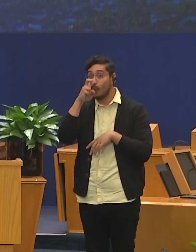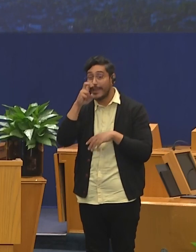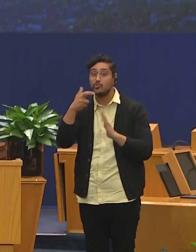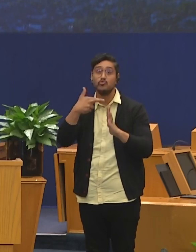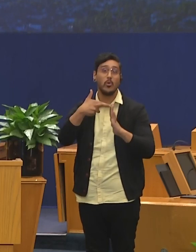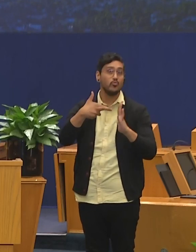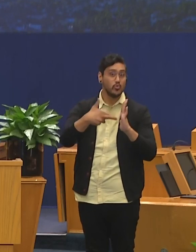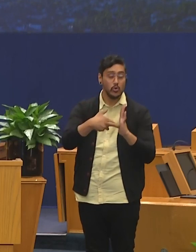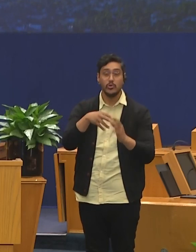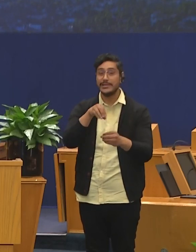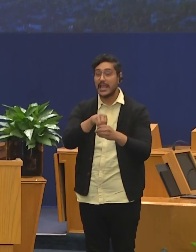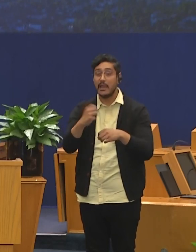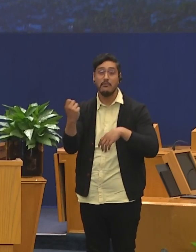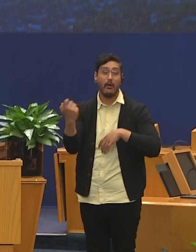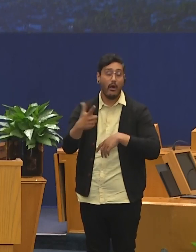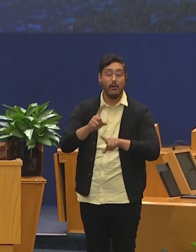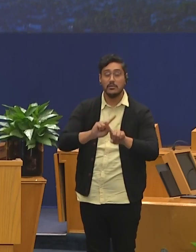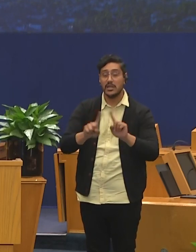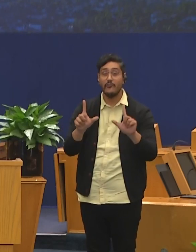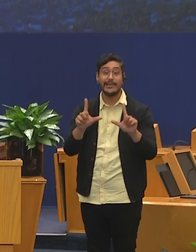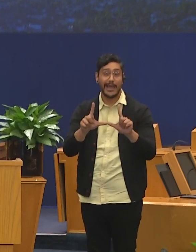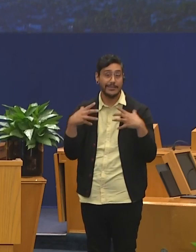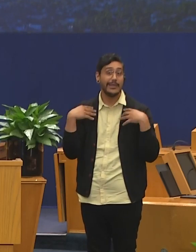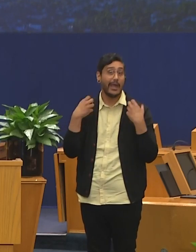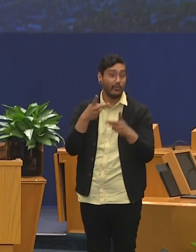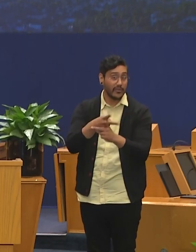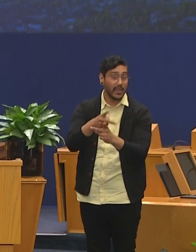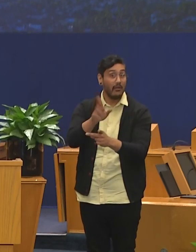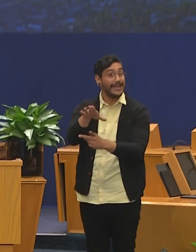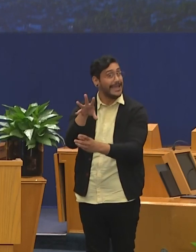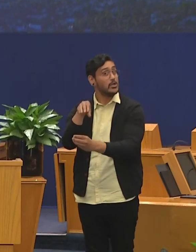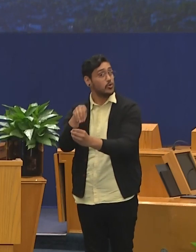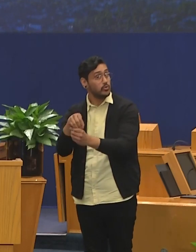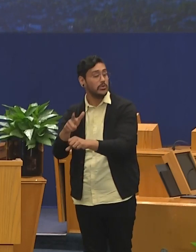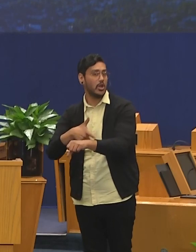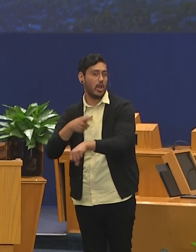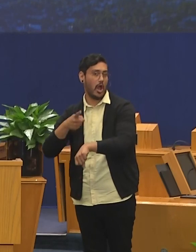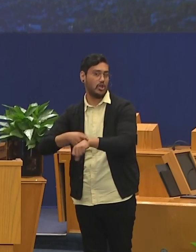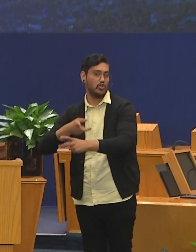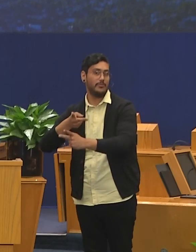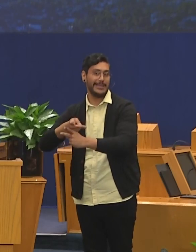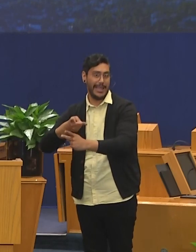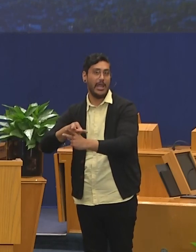VERY STRICT REGULATIONS IN ALL LICENSED HEALTHCARE FACILITIES,